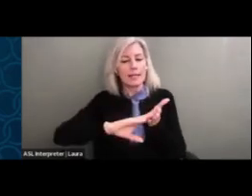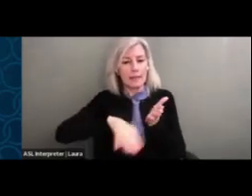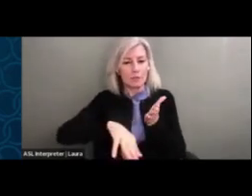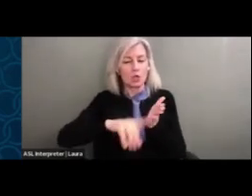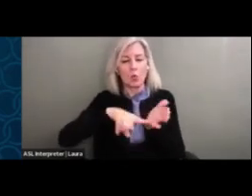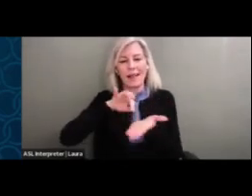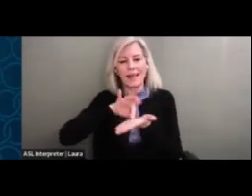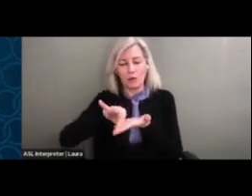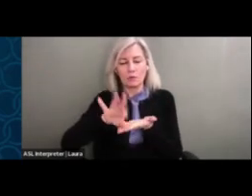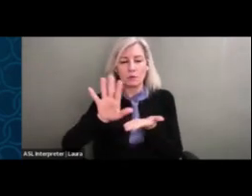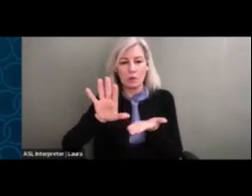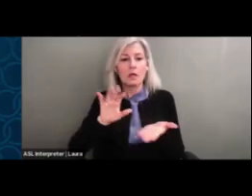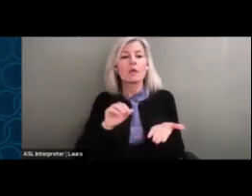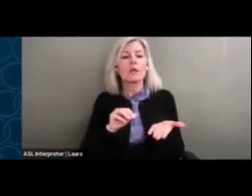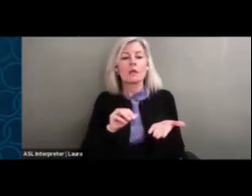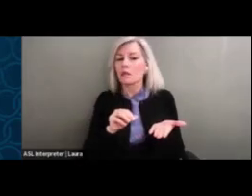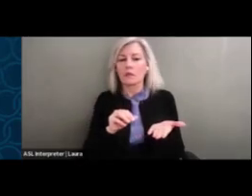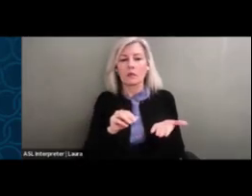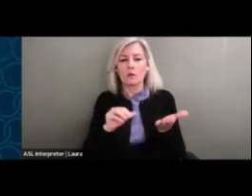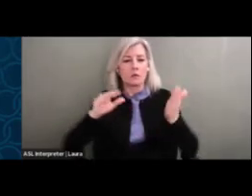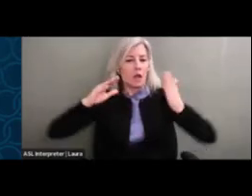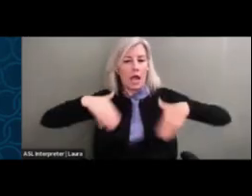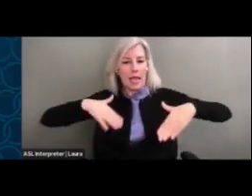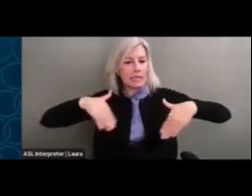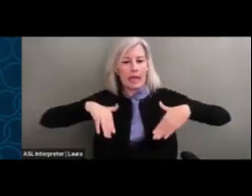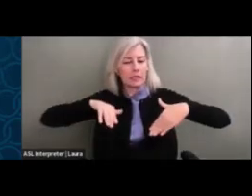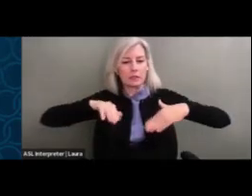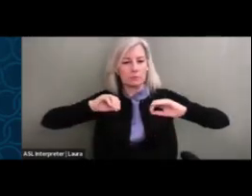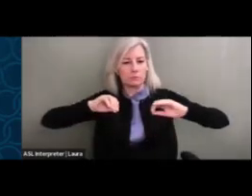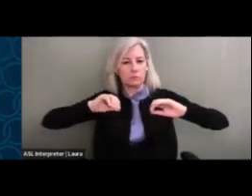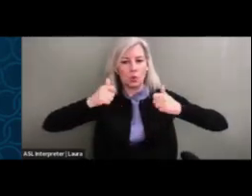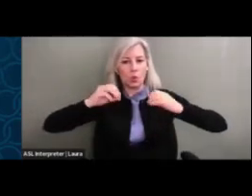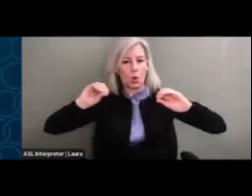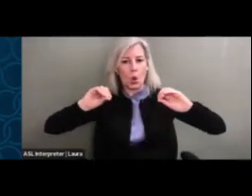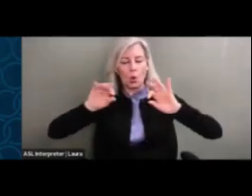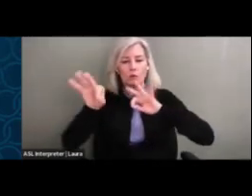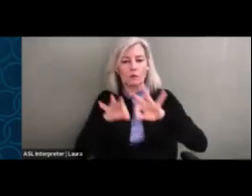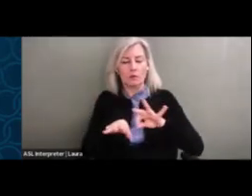about how the statute includes some categories of exemptions and what counts,